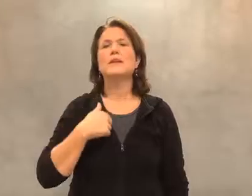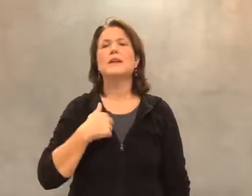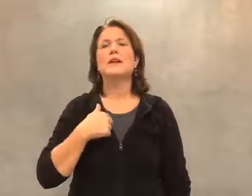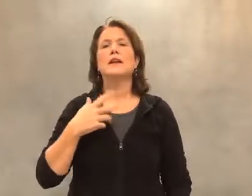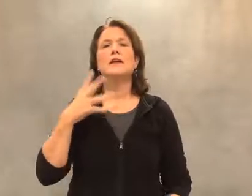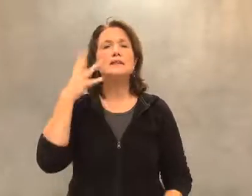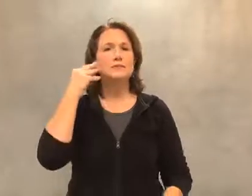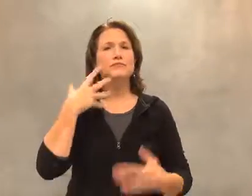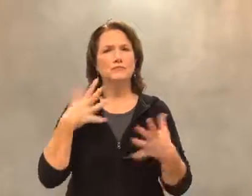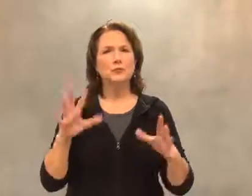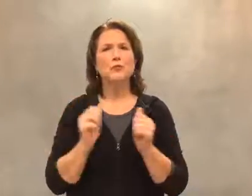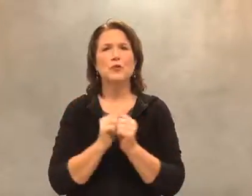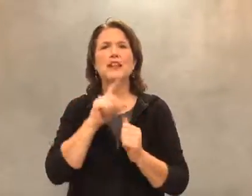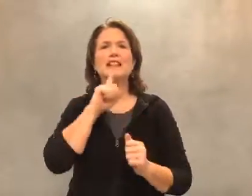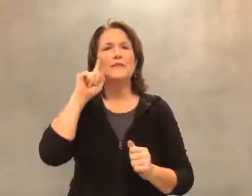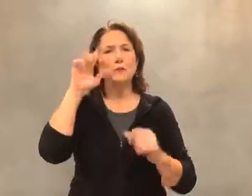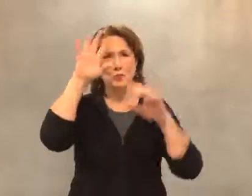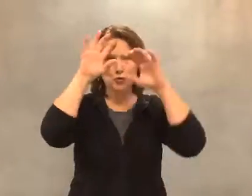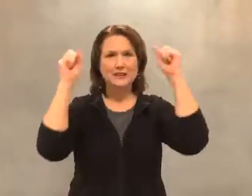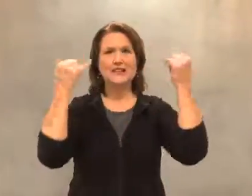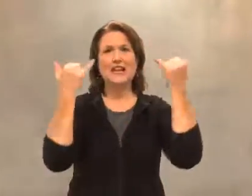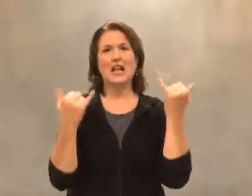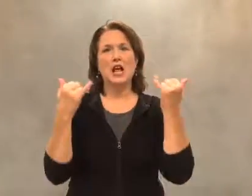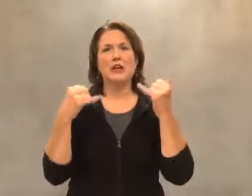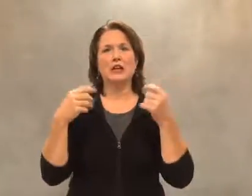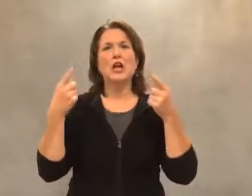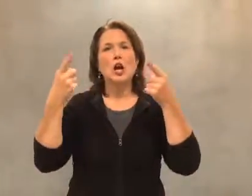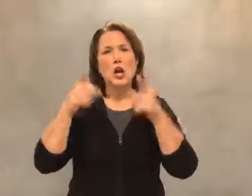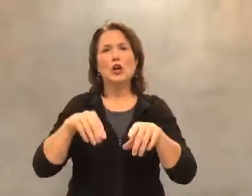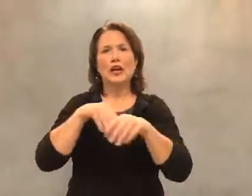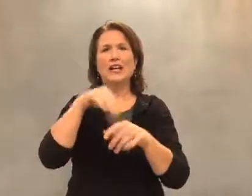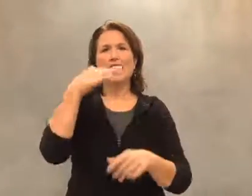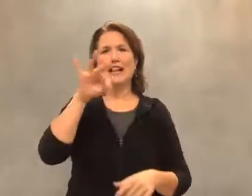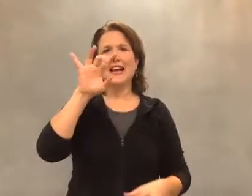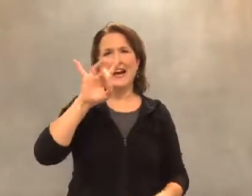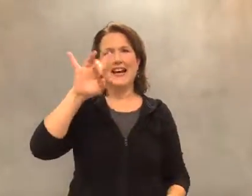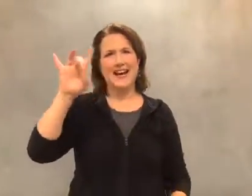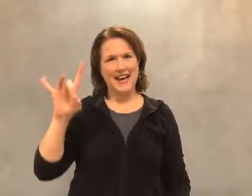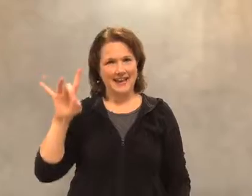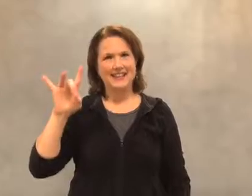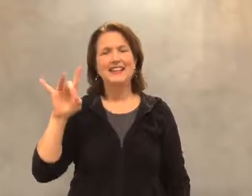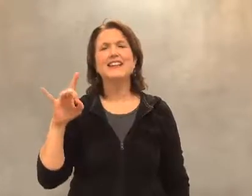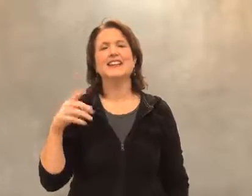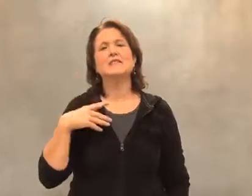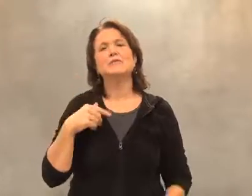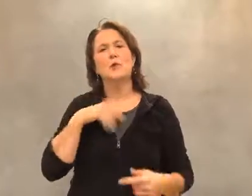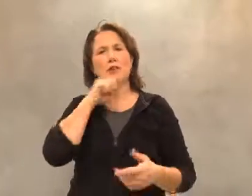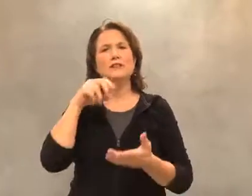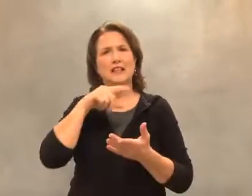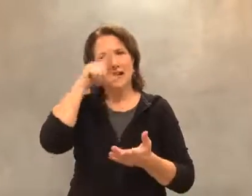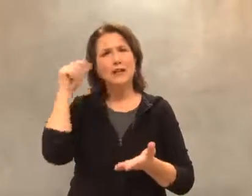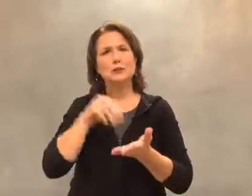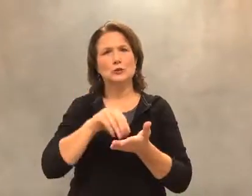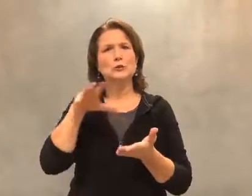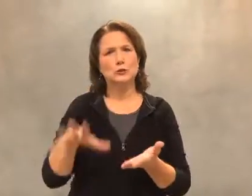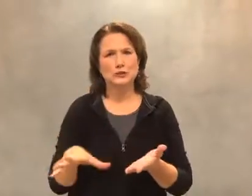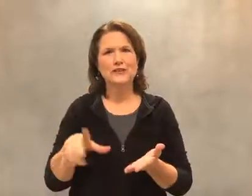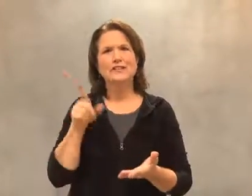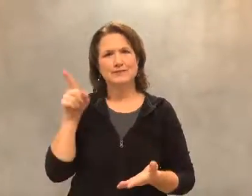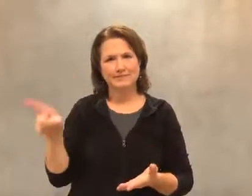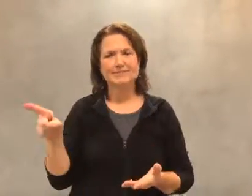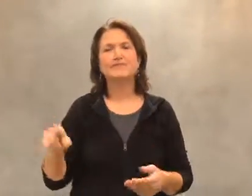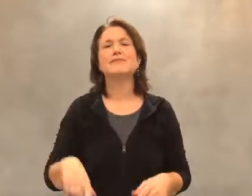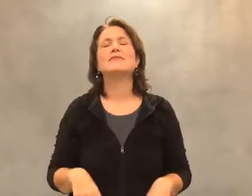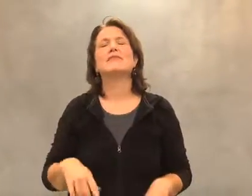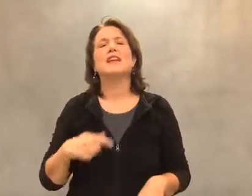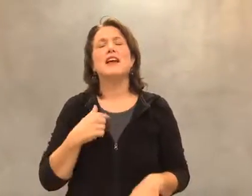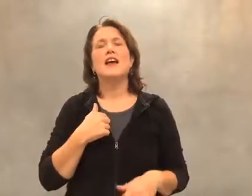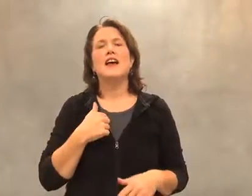I experienced the Deaf President now protest back in 1988.